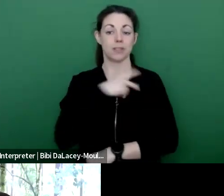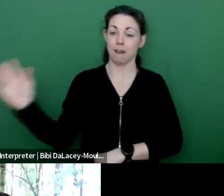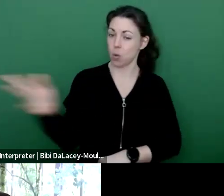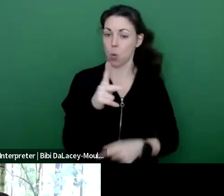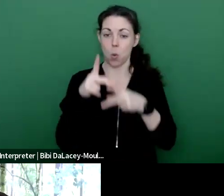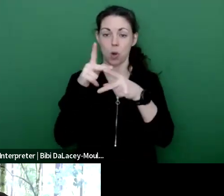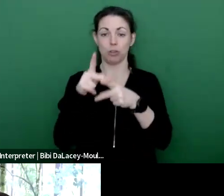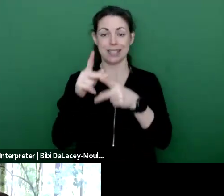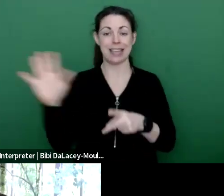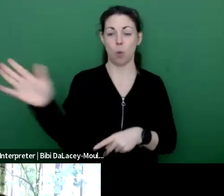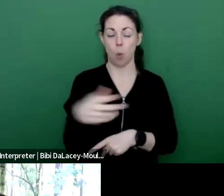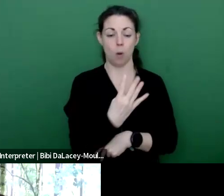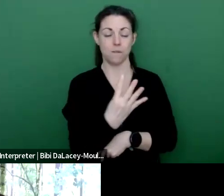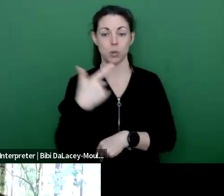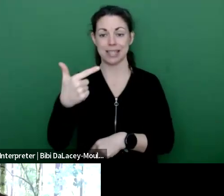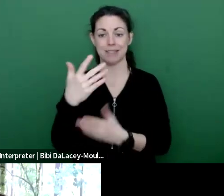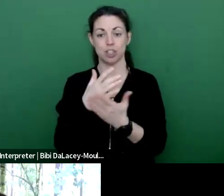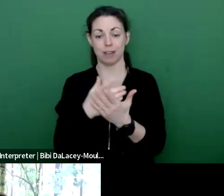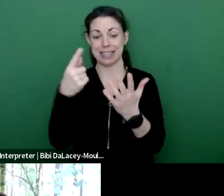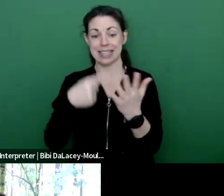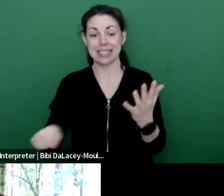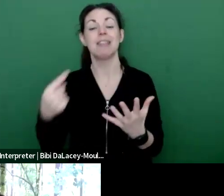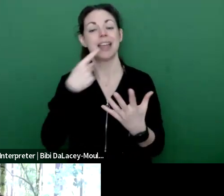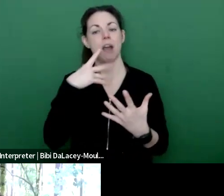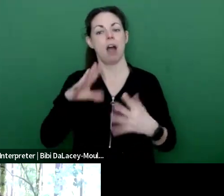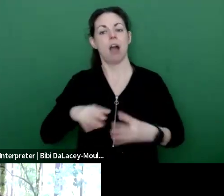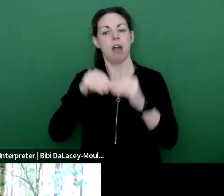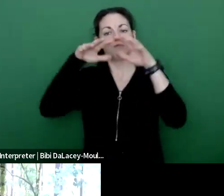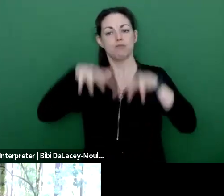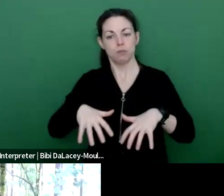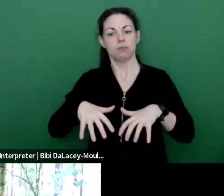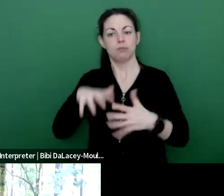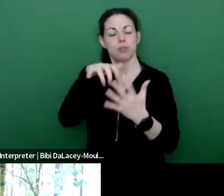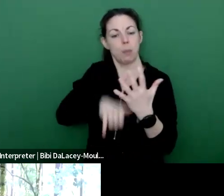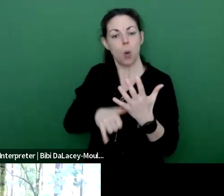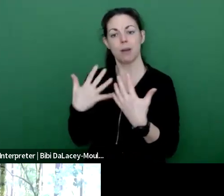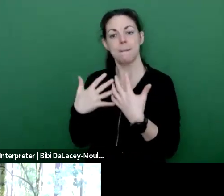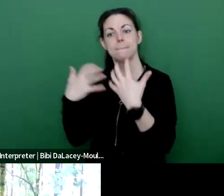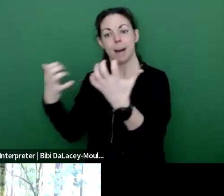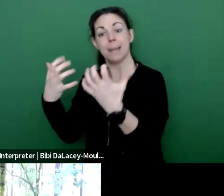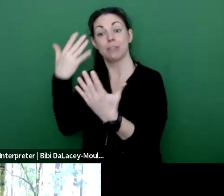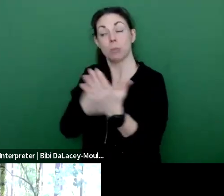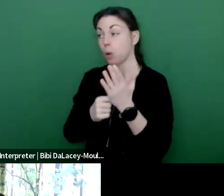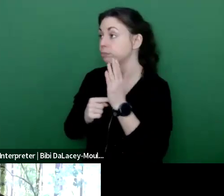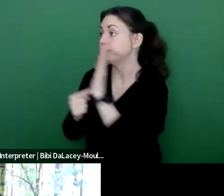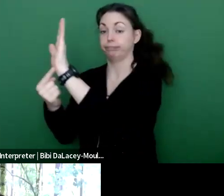I write a public diversity report. So, this is available on our website. It gives the demographic